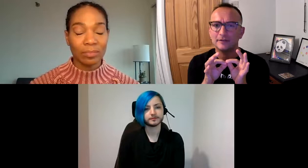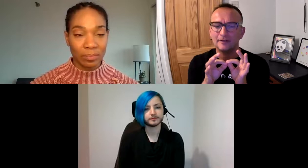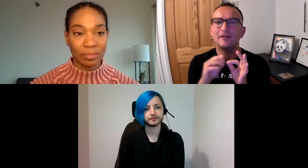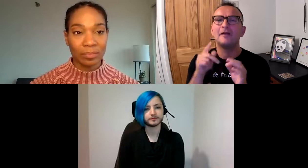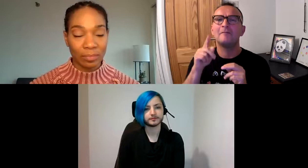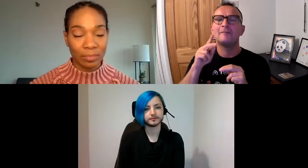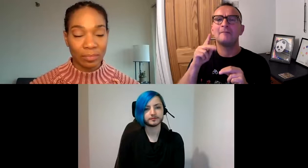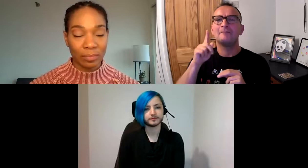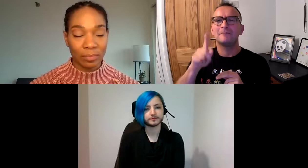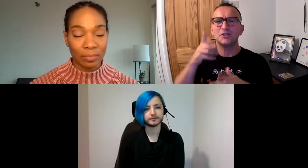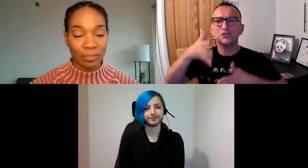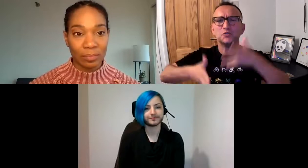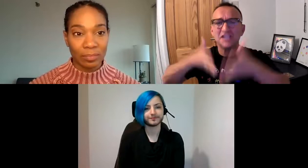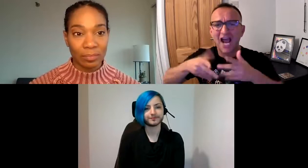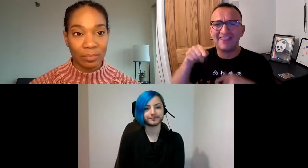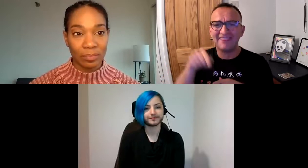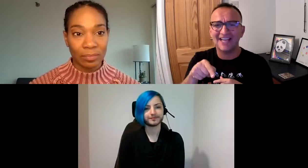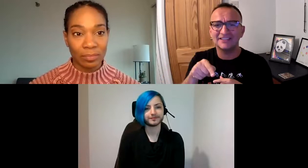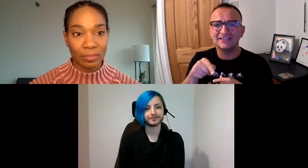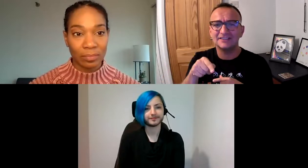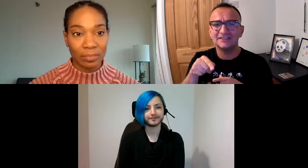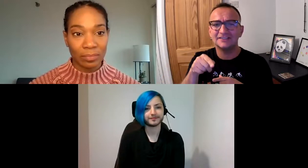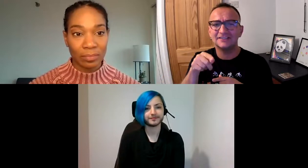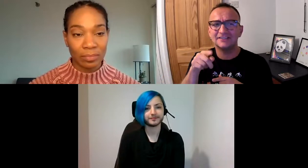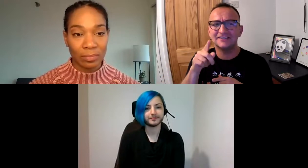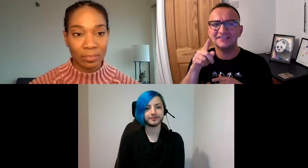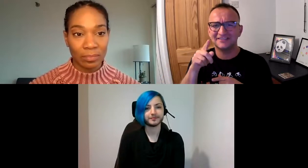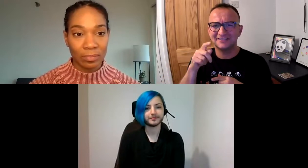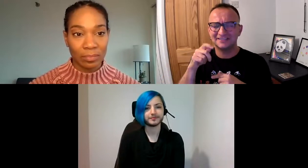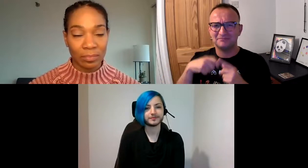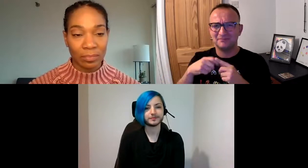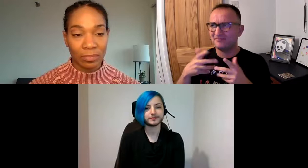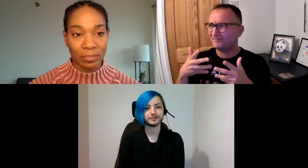oh how do you explain that is that something you sign